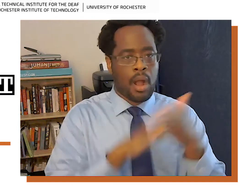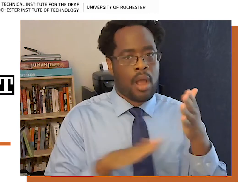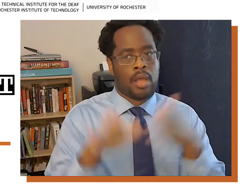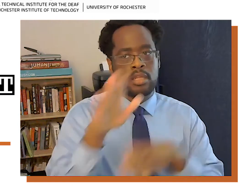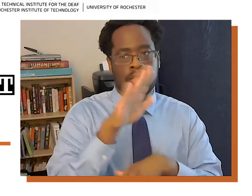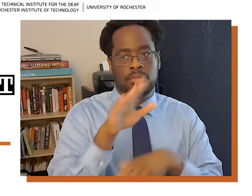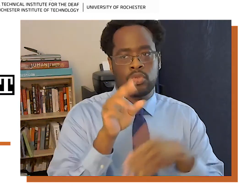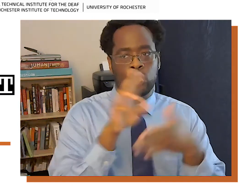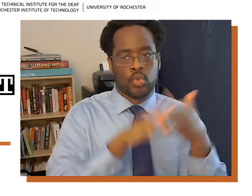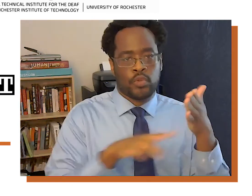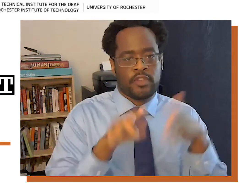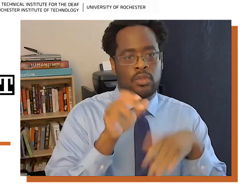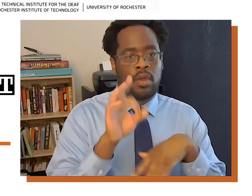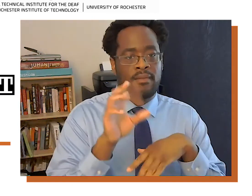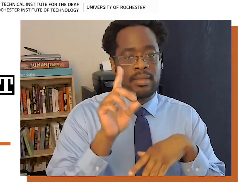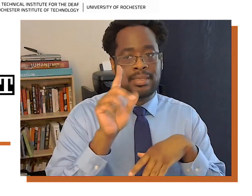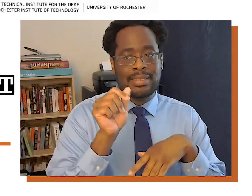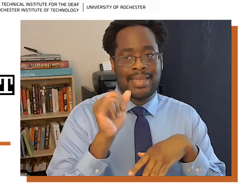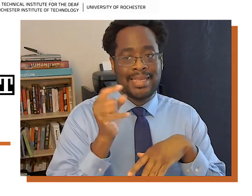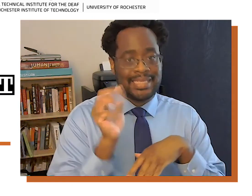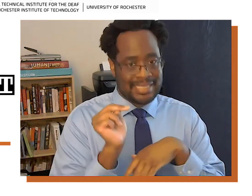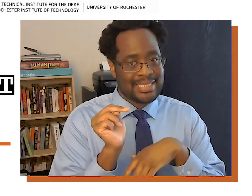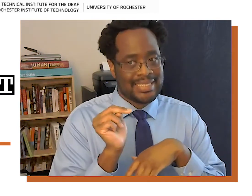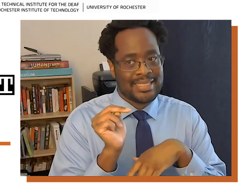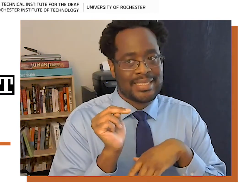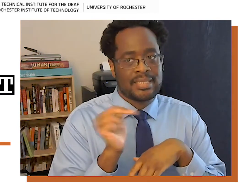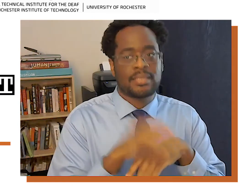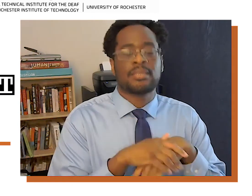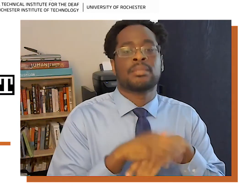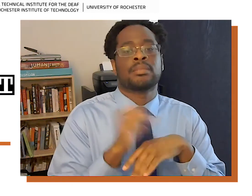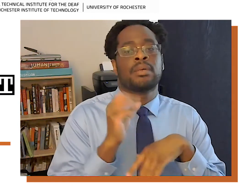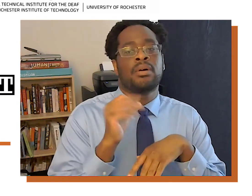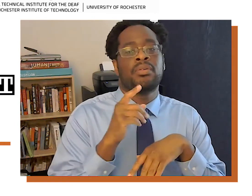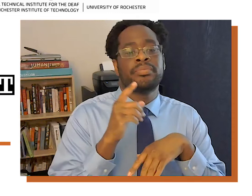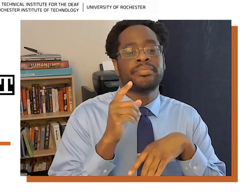Next oldest brother went to college at the University of Dayton,